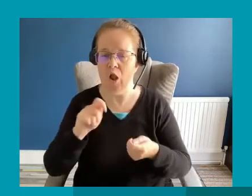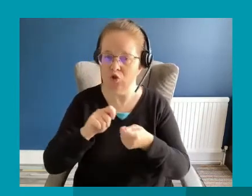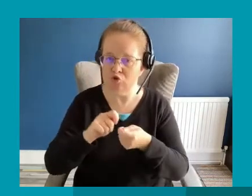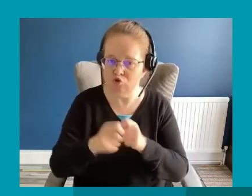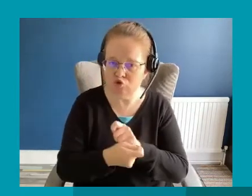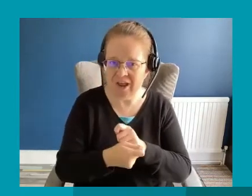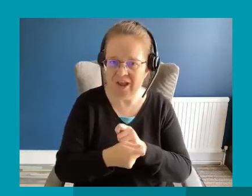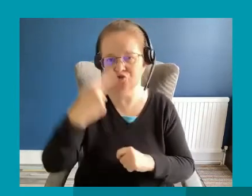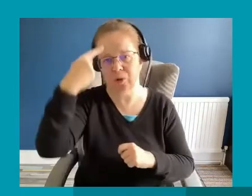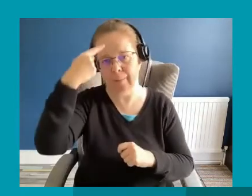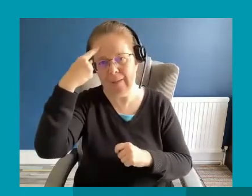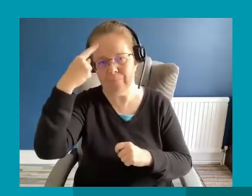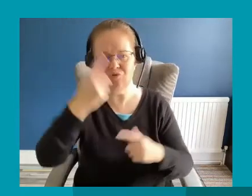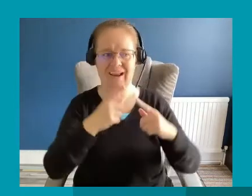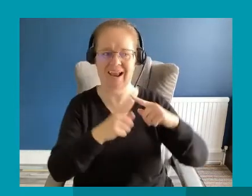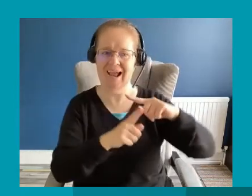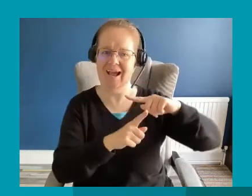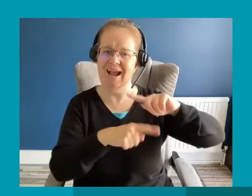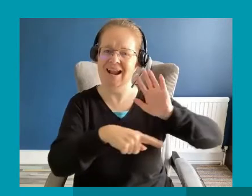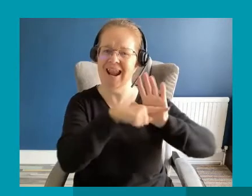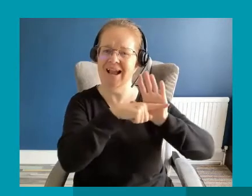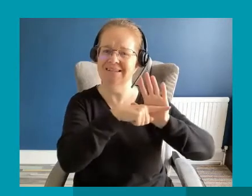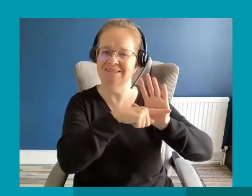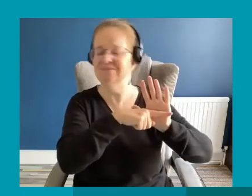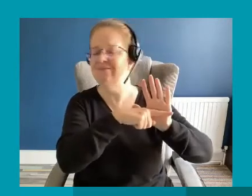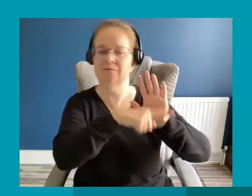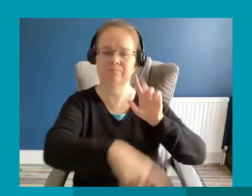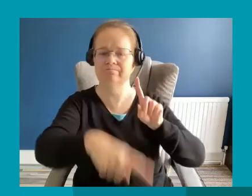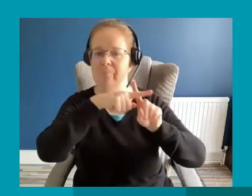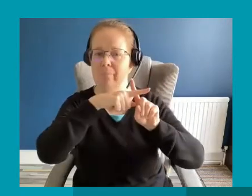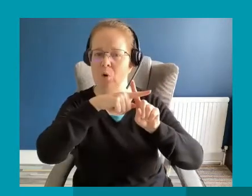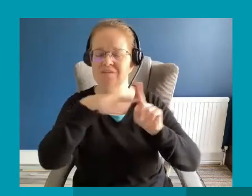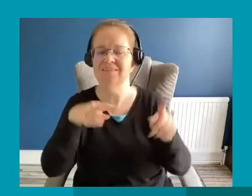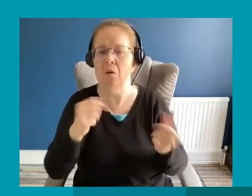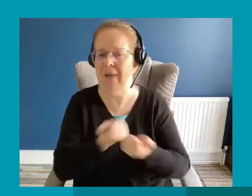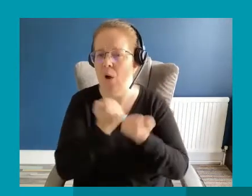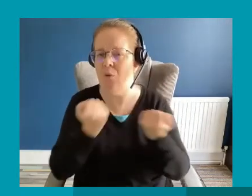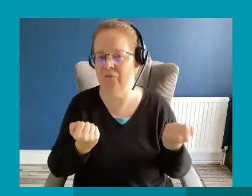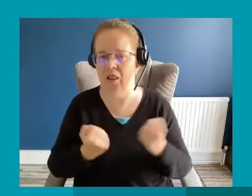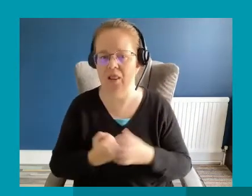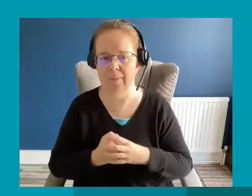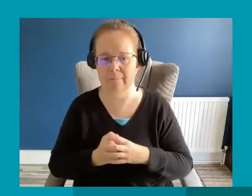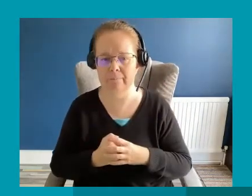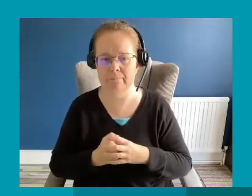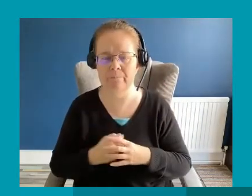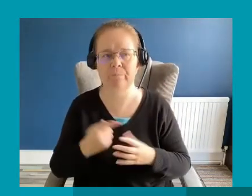to positive is very, very powerful. It supports better experiences and it